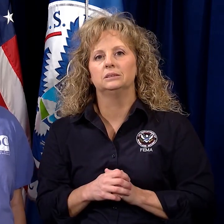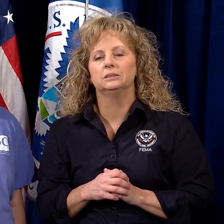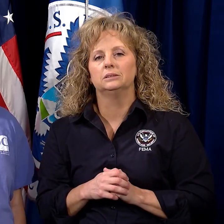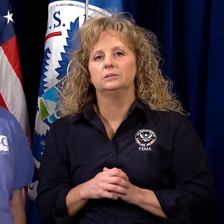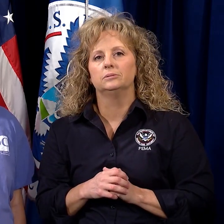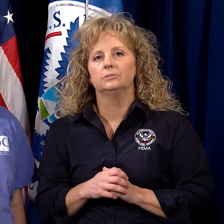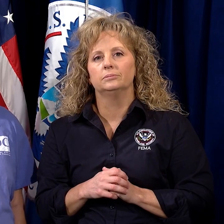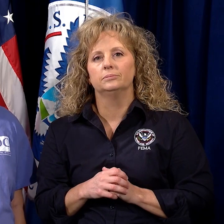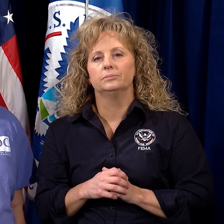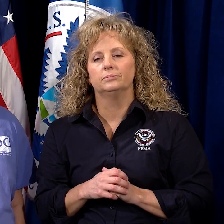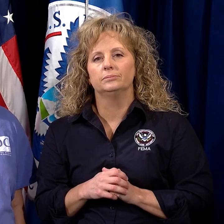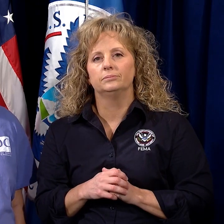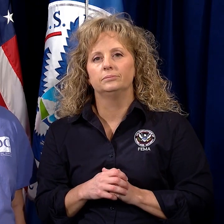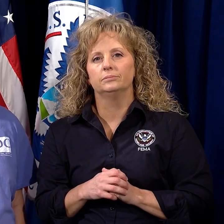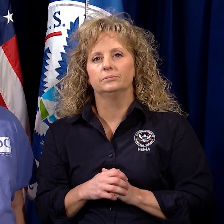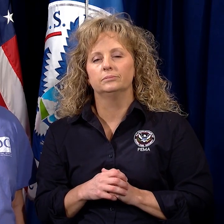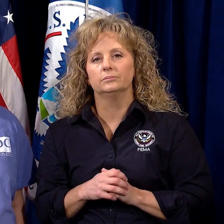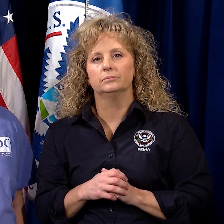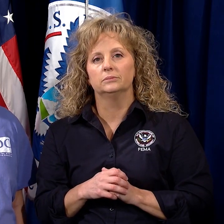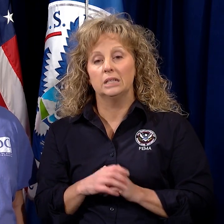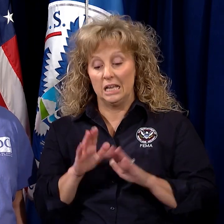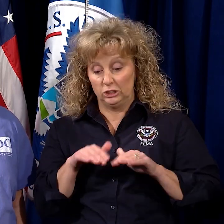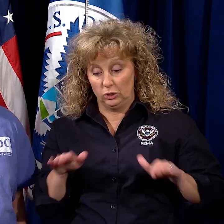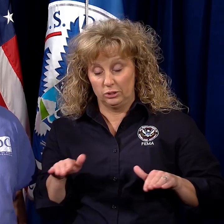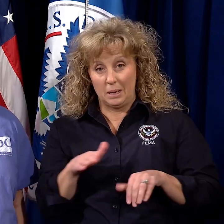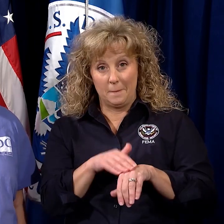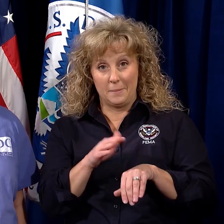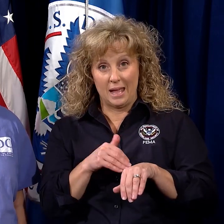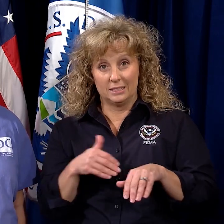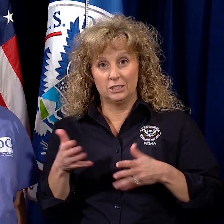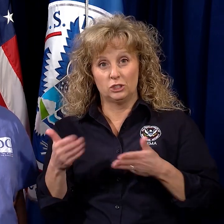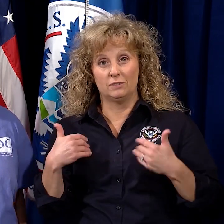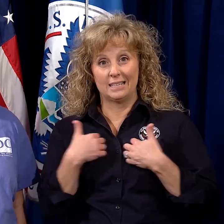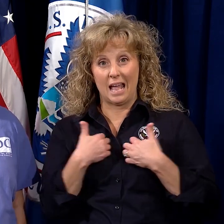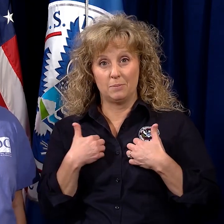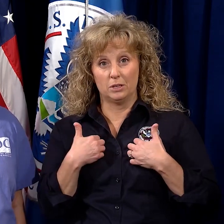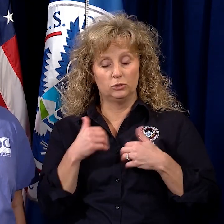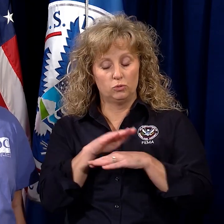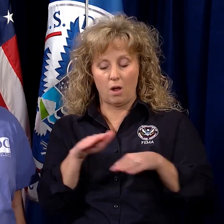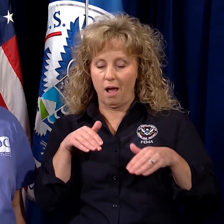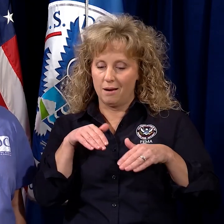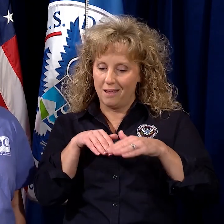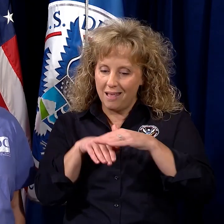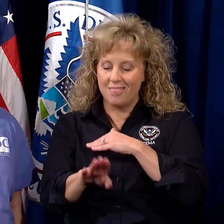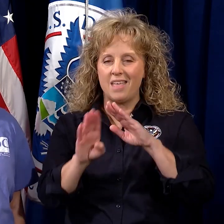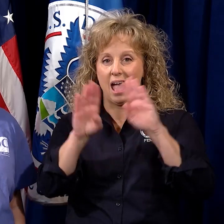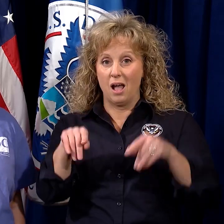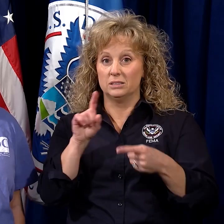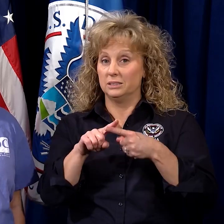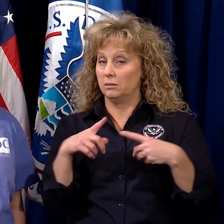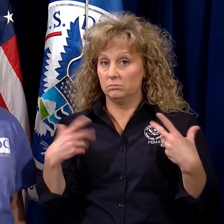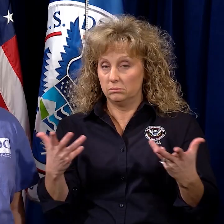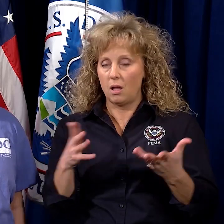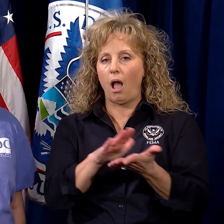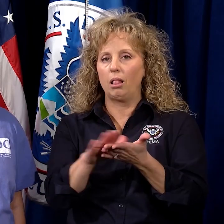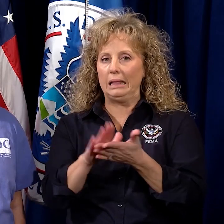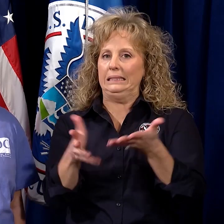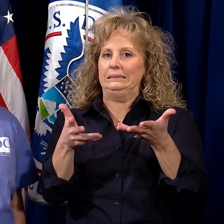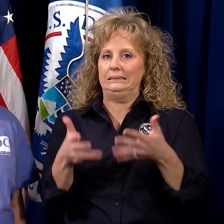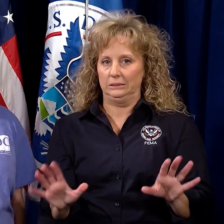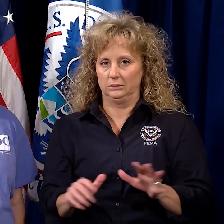Do not allow children, pets, or service animals in the house until cleanup is finished.